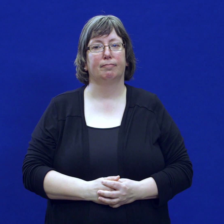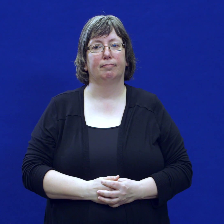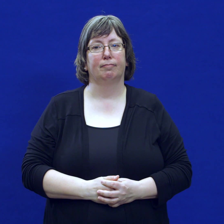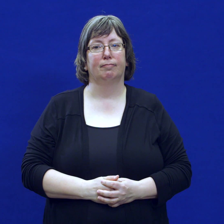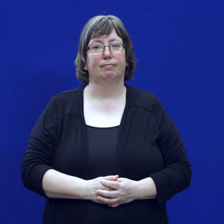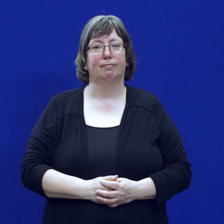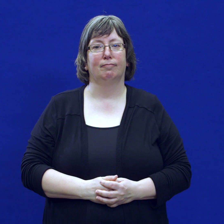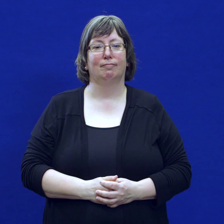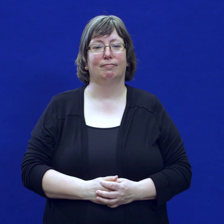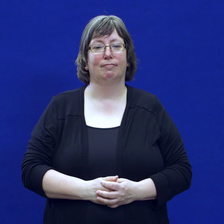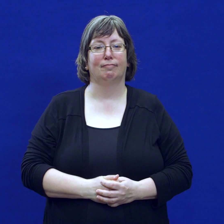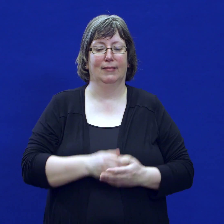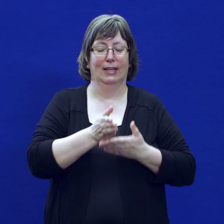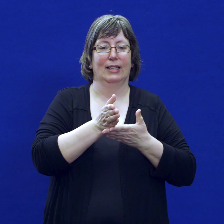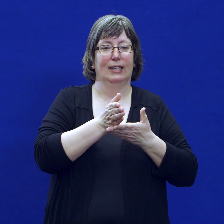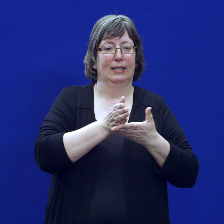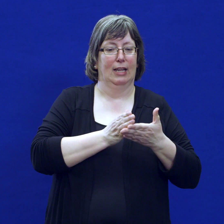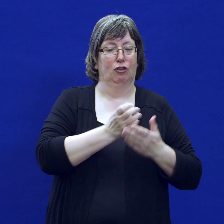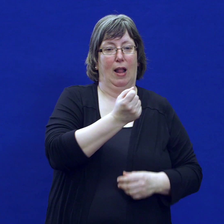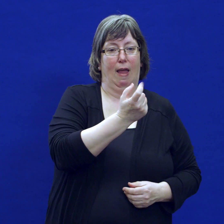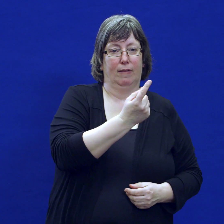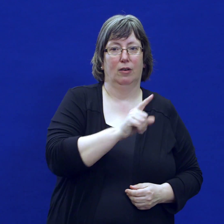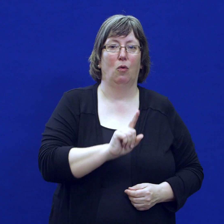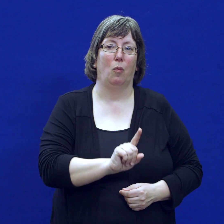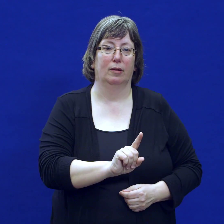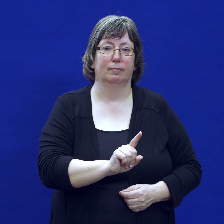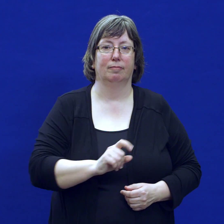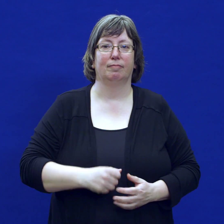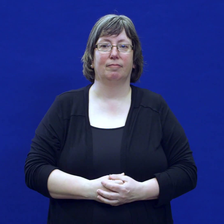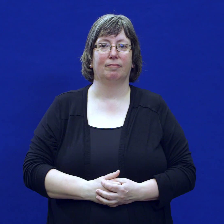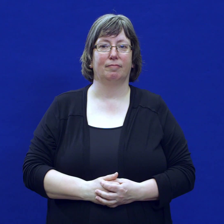section 11 subsection 1